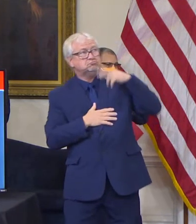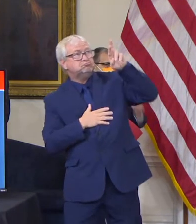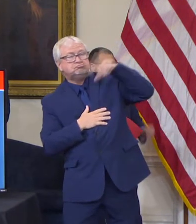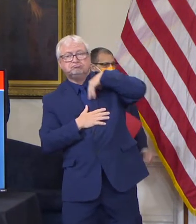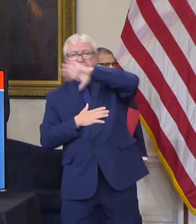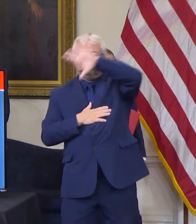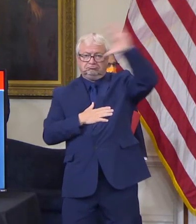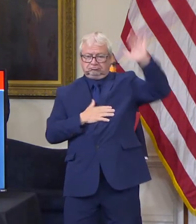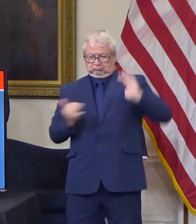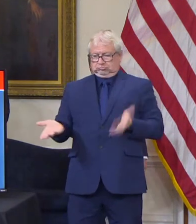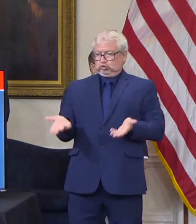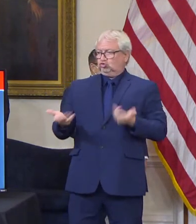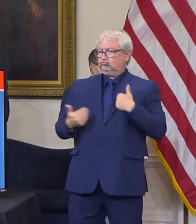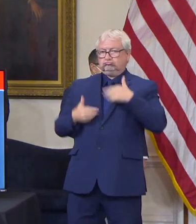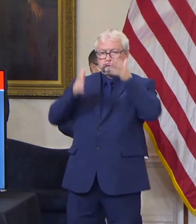infrastructure for a statewide operation for boosters.